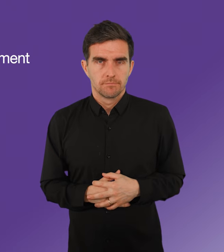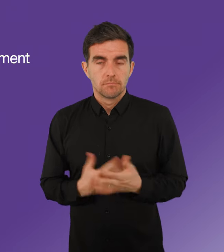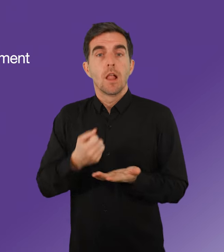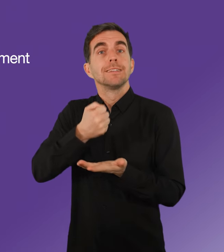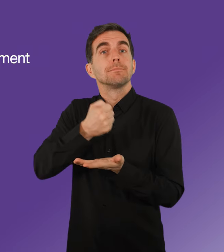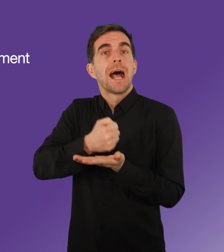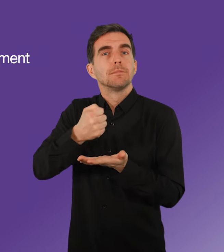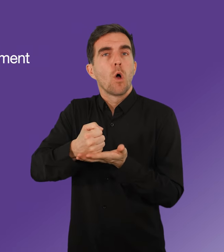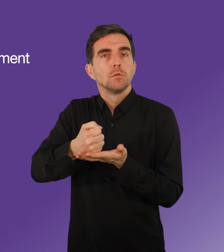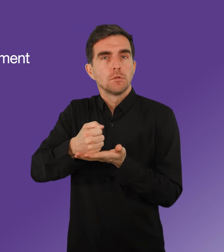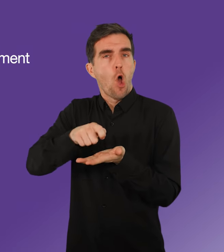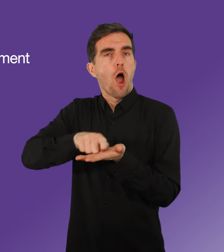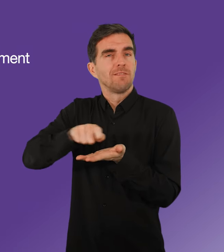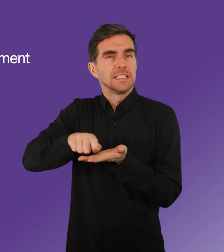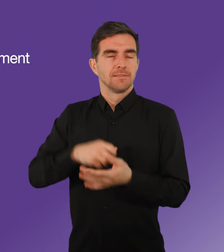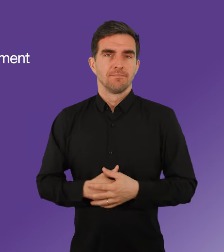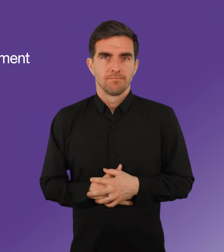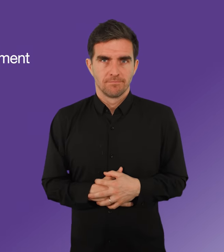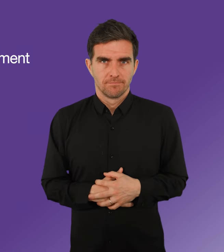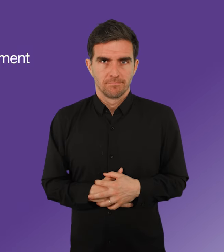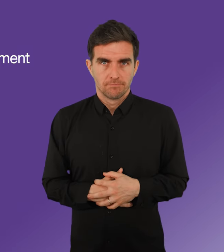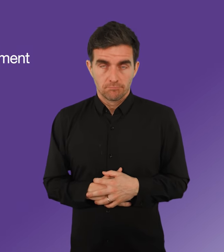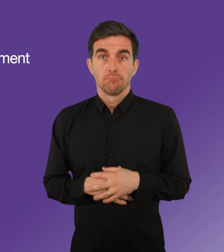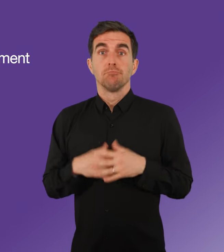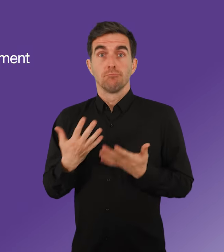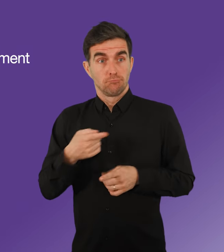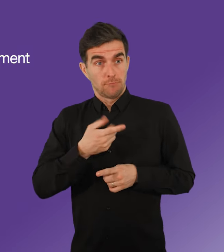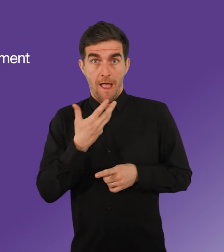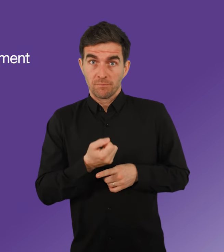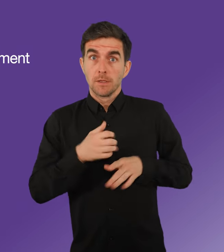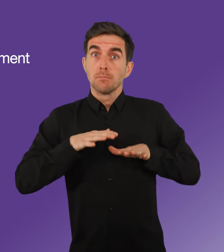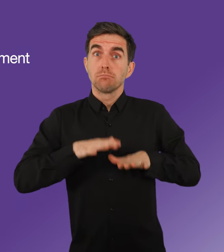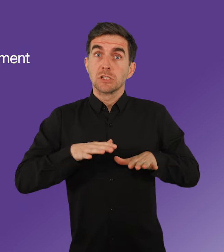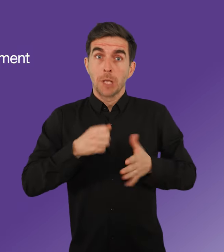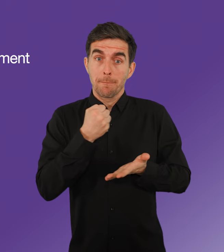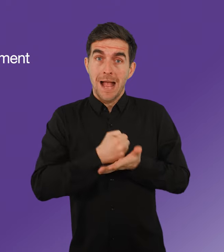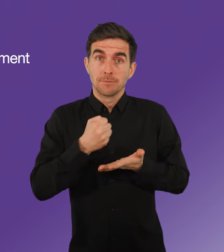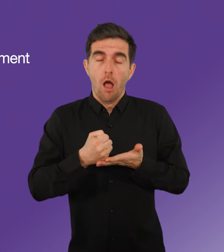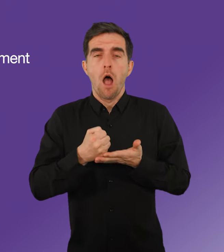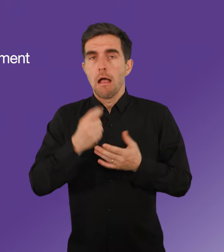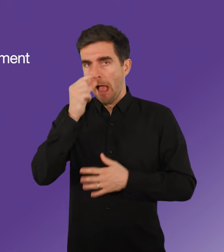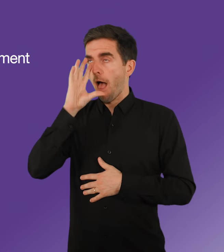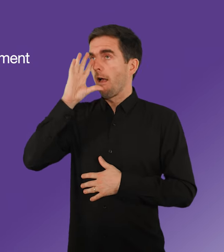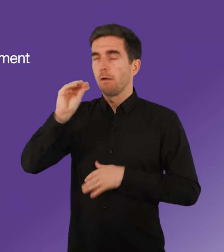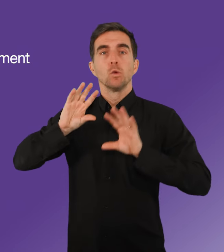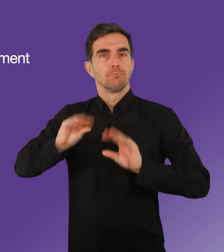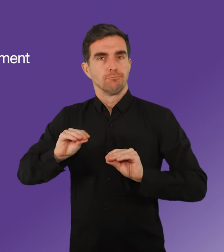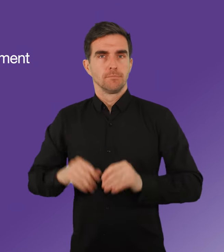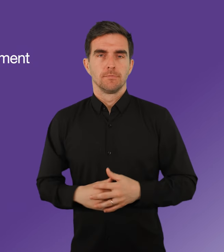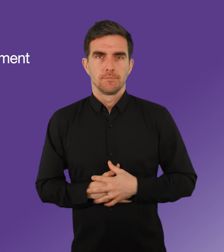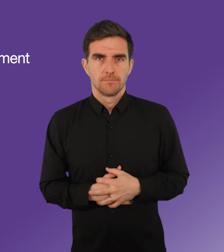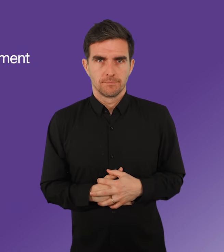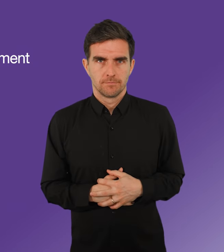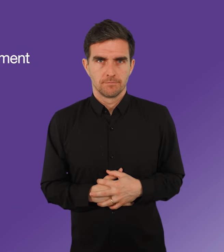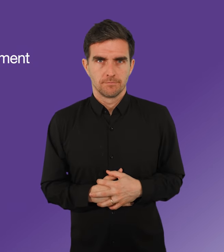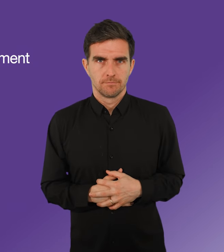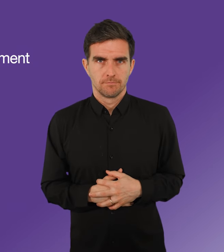Passport Office. They can cancel British passports, if the person who died held one.